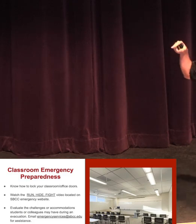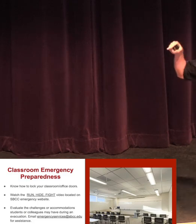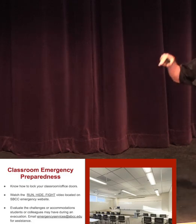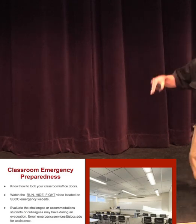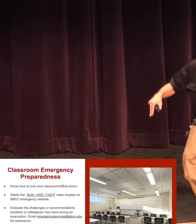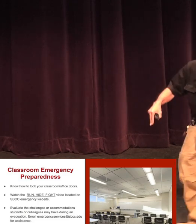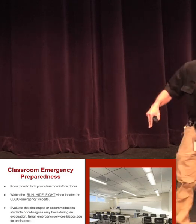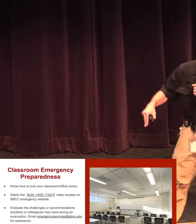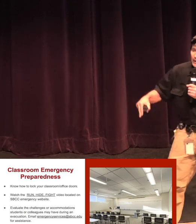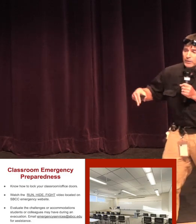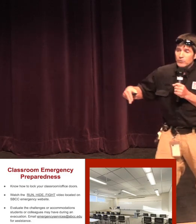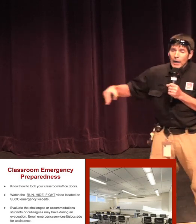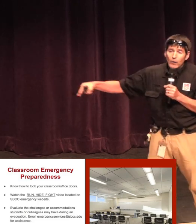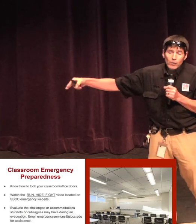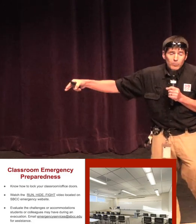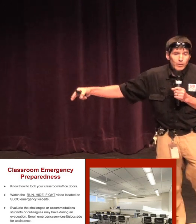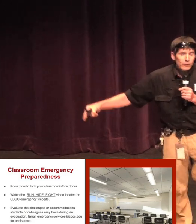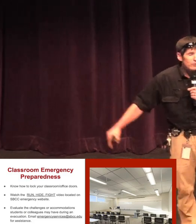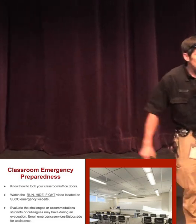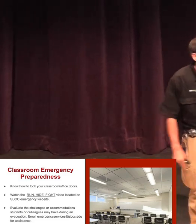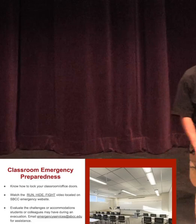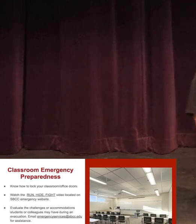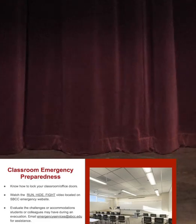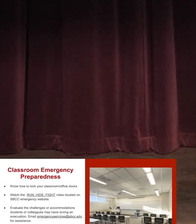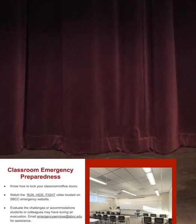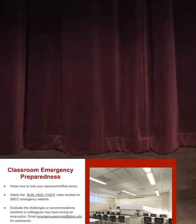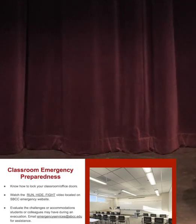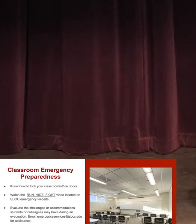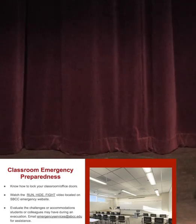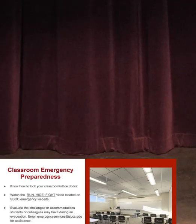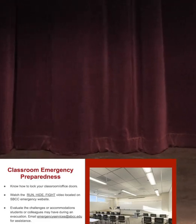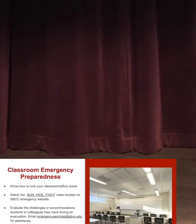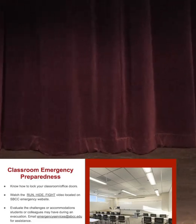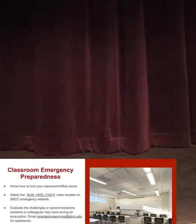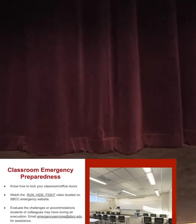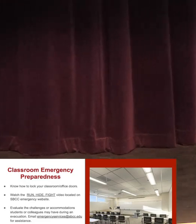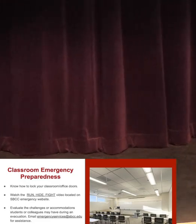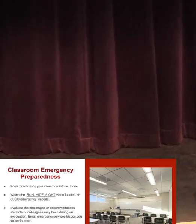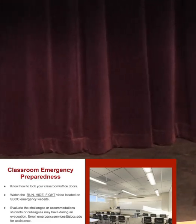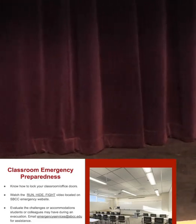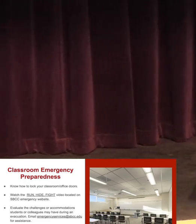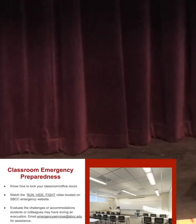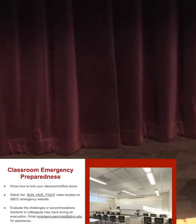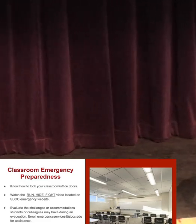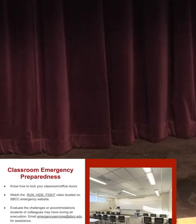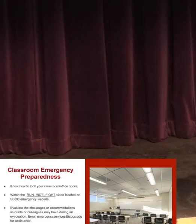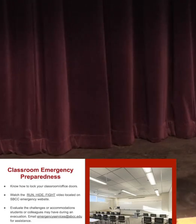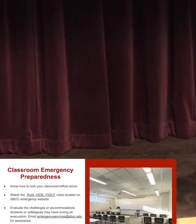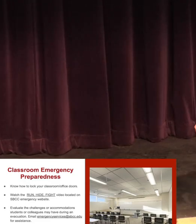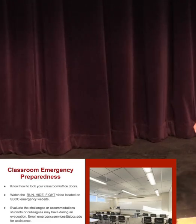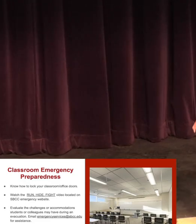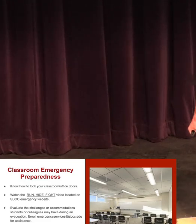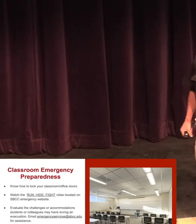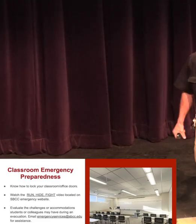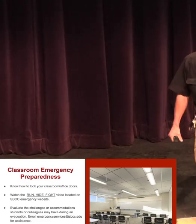Does one door lead into a dead an area where there's not a lot of room to escape or does on door lead you down to a stairway that lead you out of the building to where you can get to